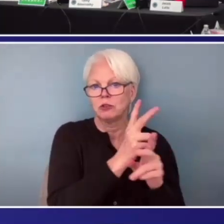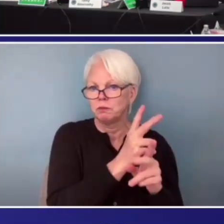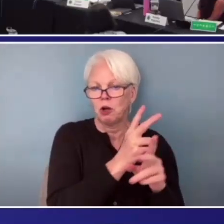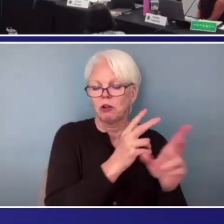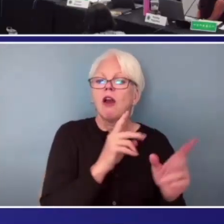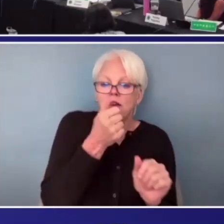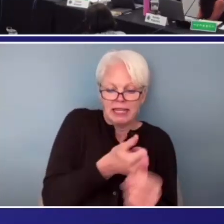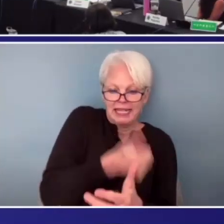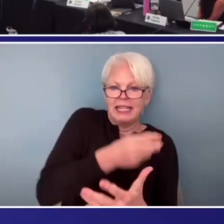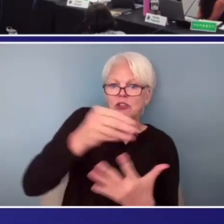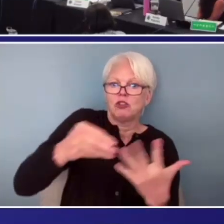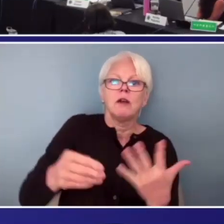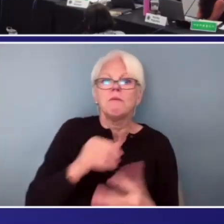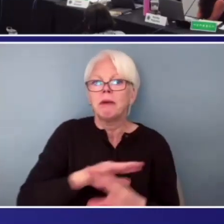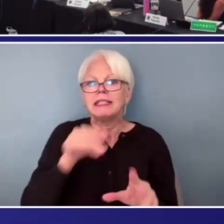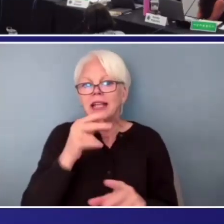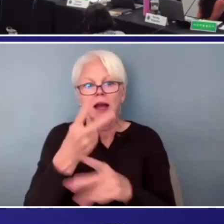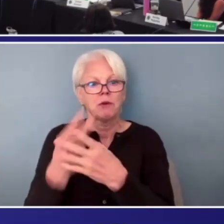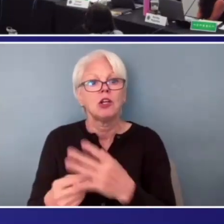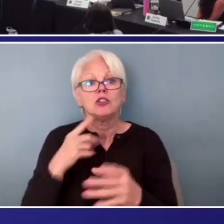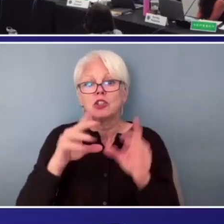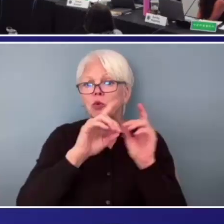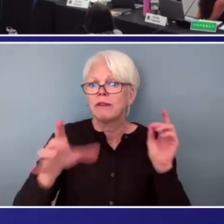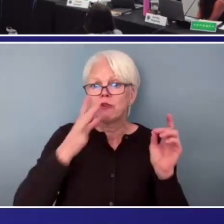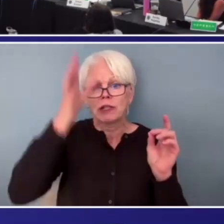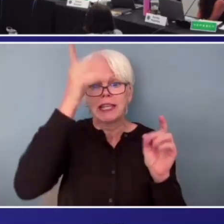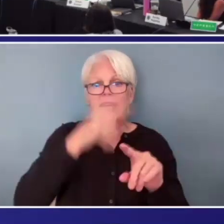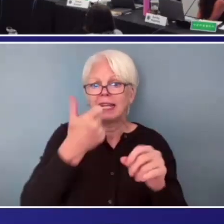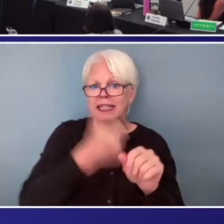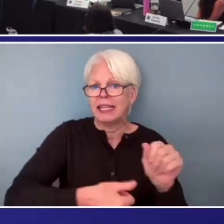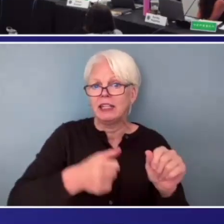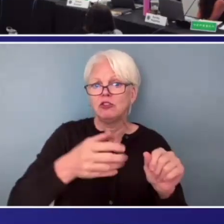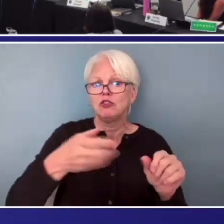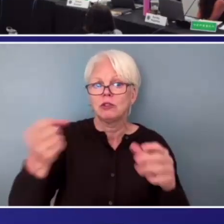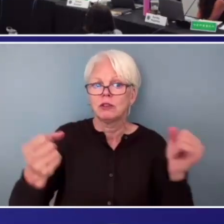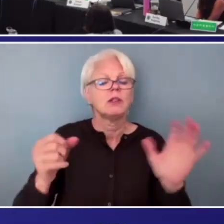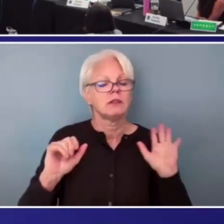But not both parents. So divorced parents couldn't each take out. It says all parents.